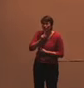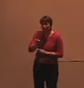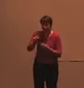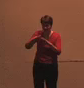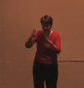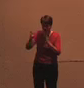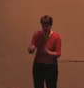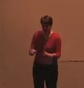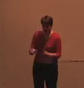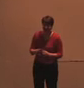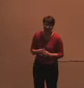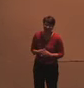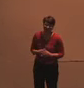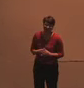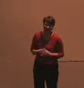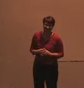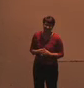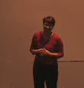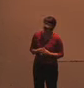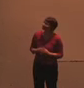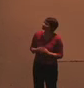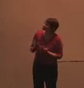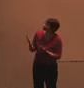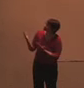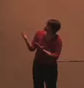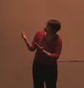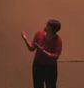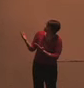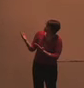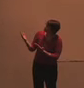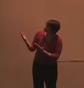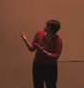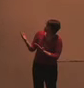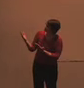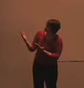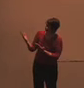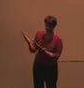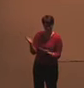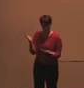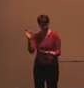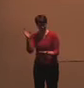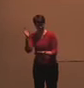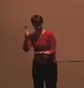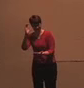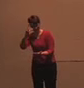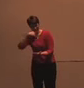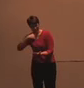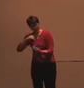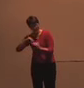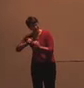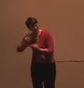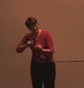Here, you will see how strangely people react to this space.